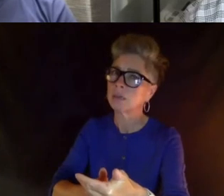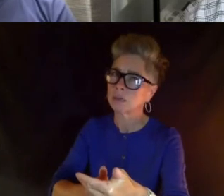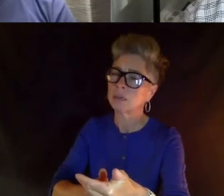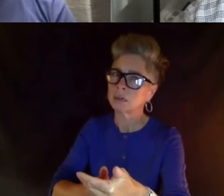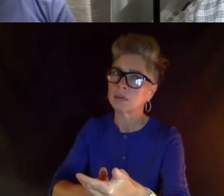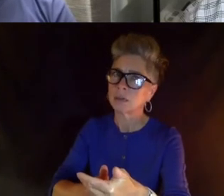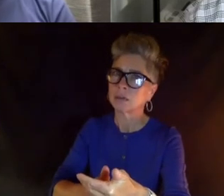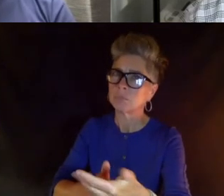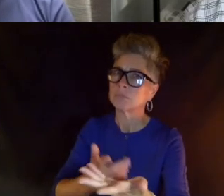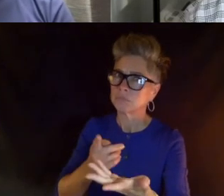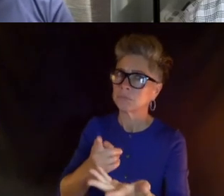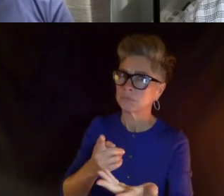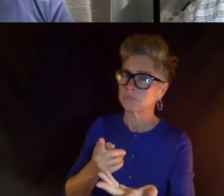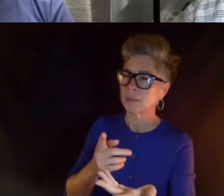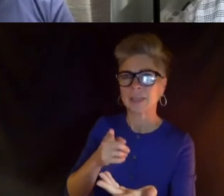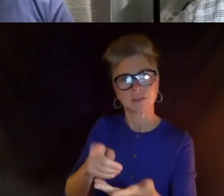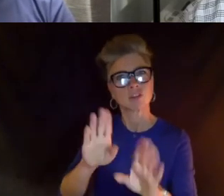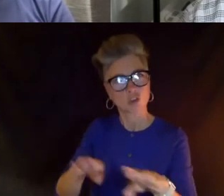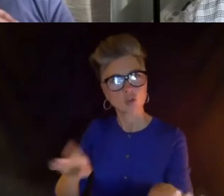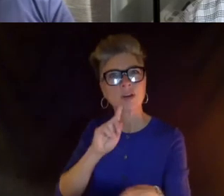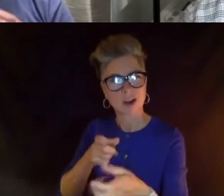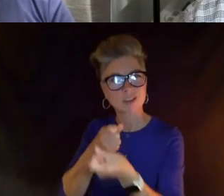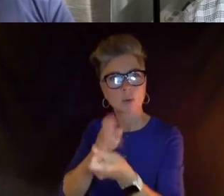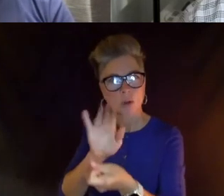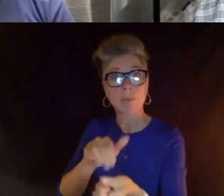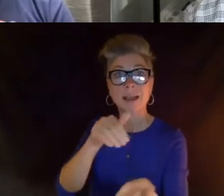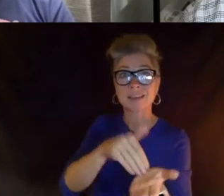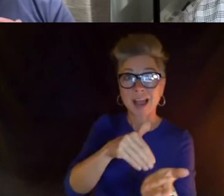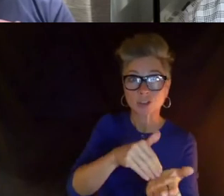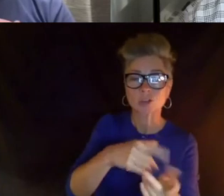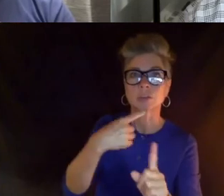medically trained people but psychiatrists, again not because there's a pathology there,